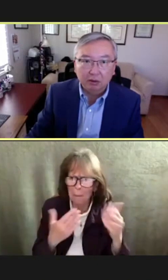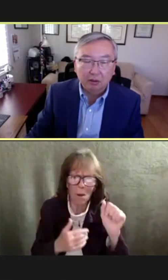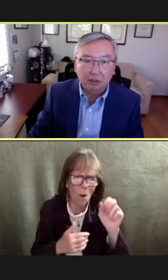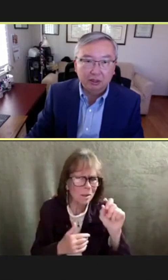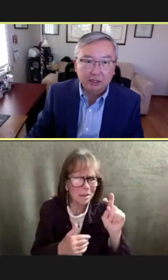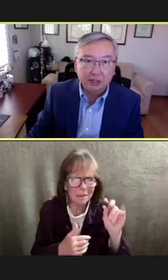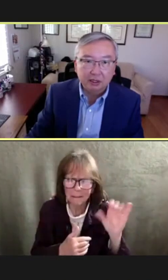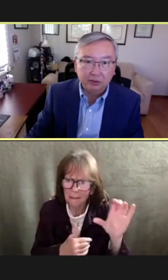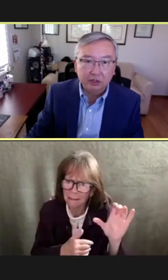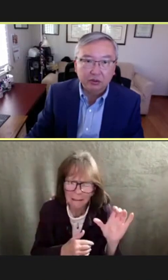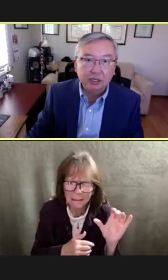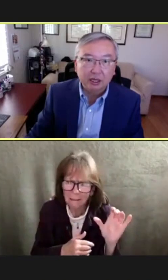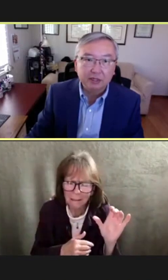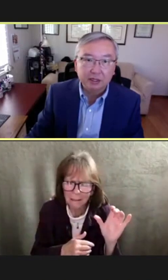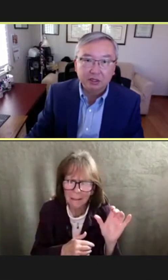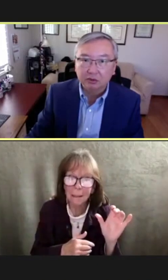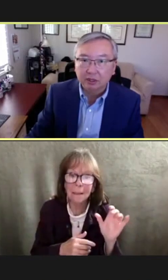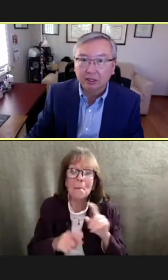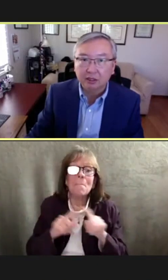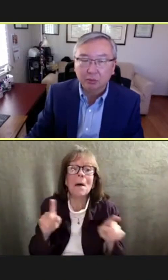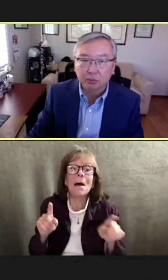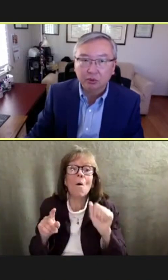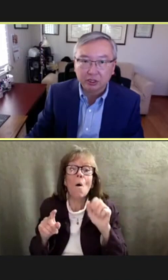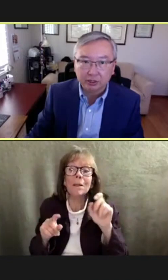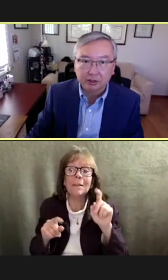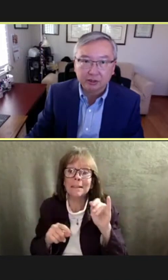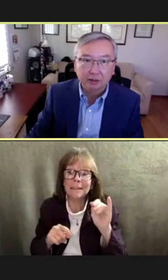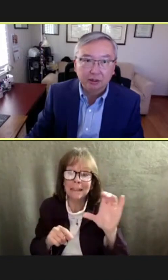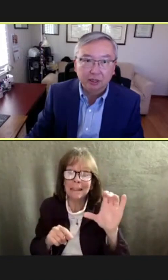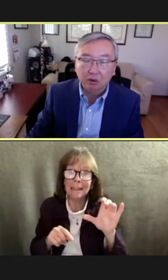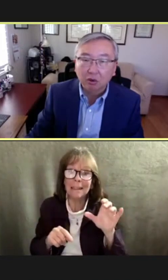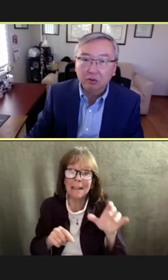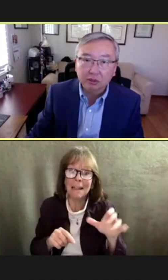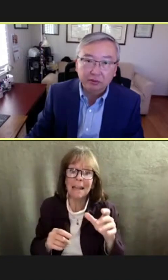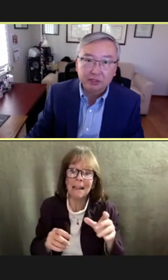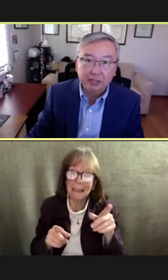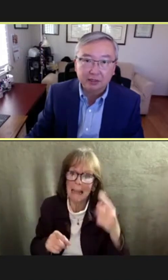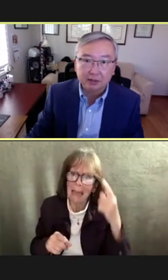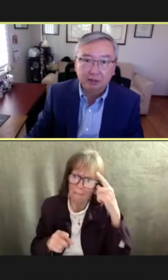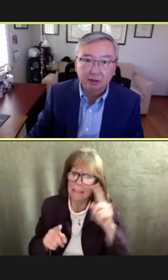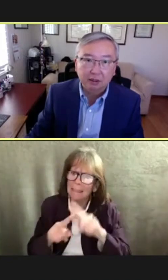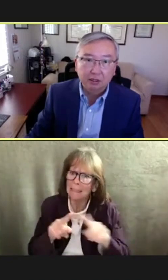Well, autistic individuals have sensory aberrations in all different senses.